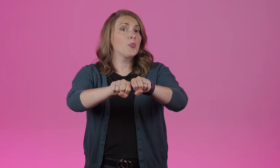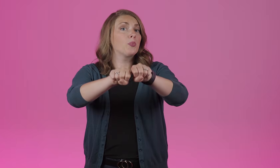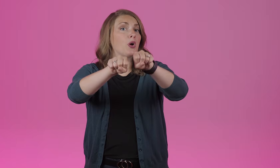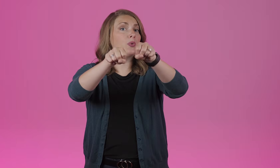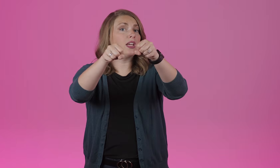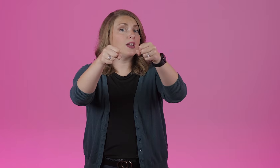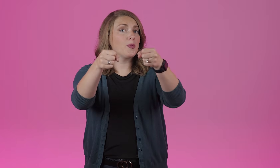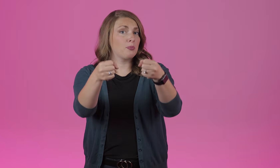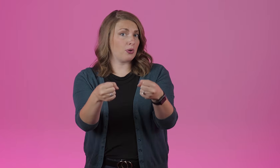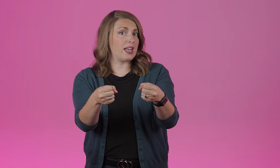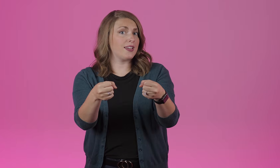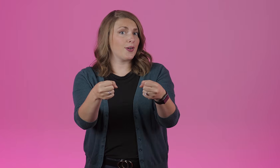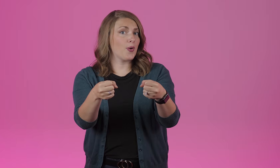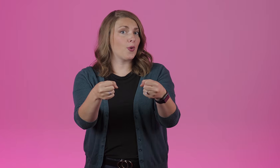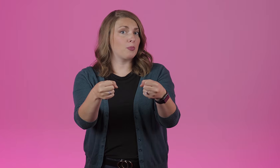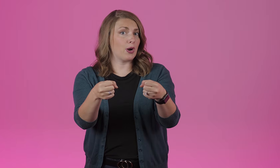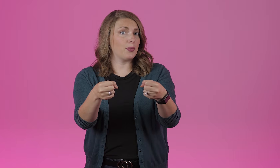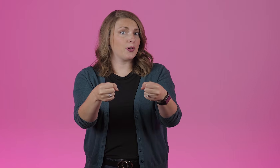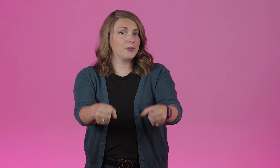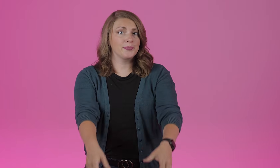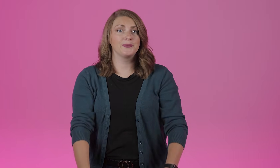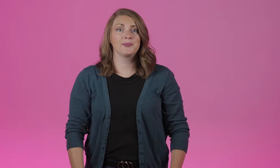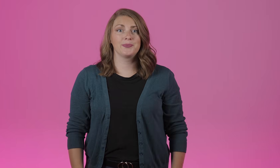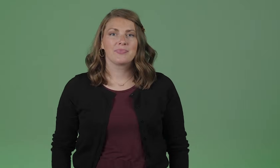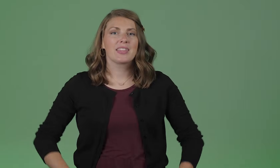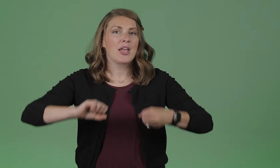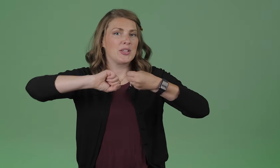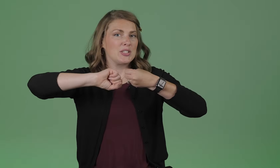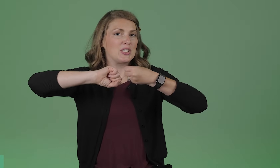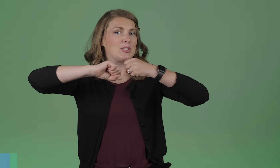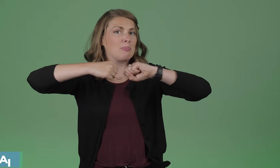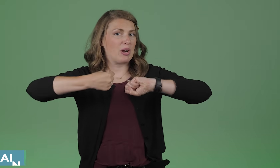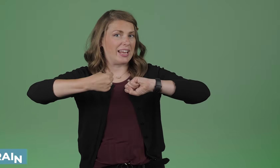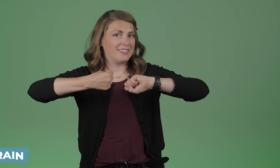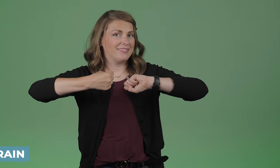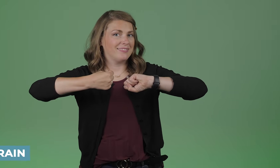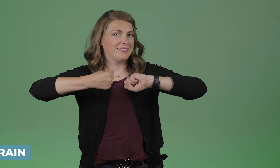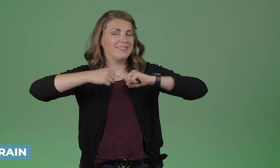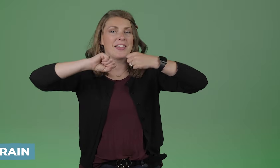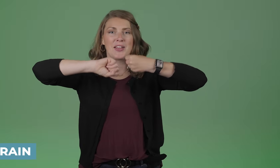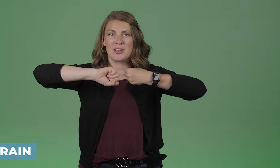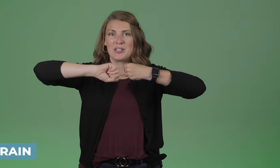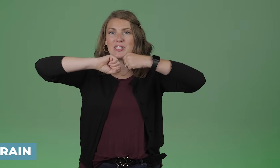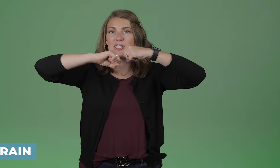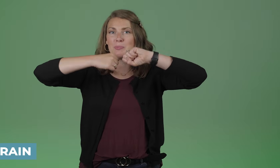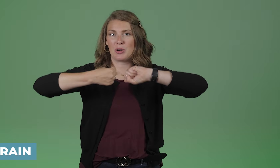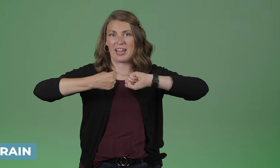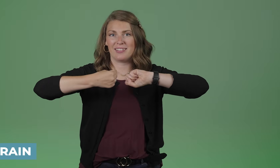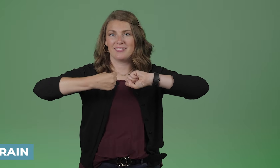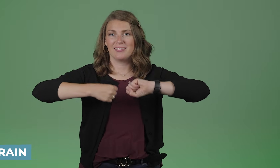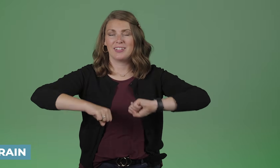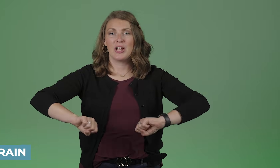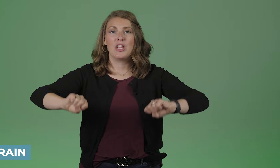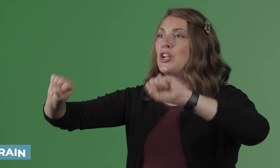Broken, Break or Broke Sprain.